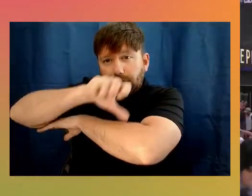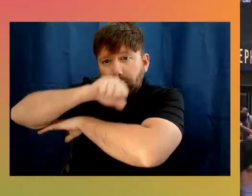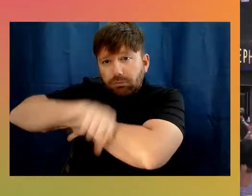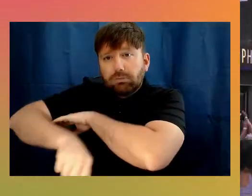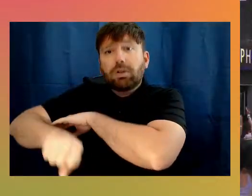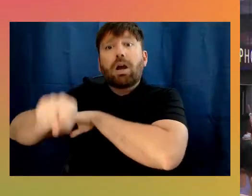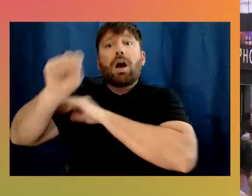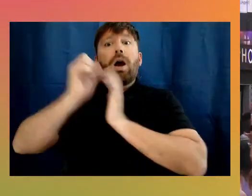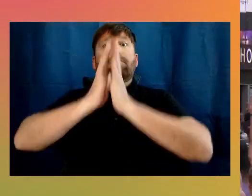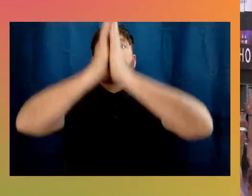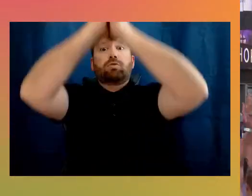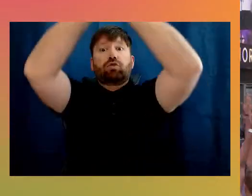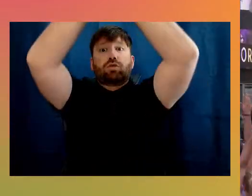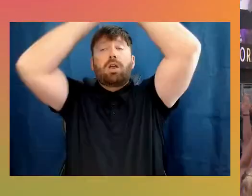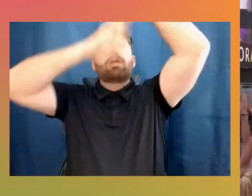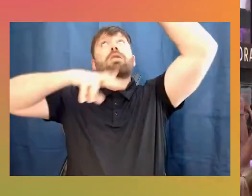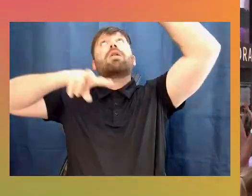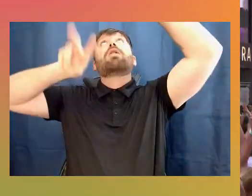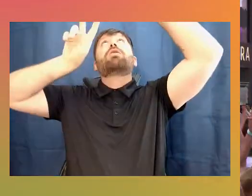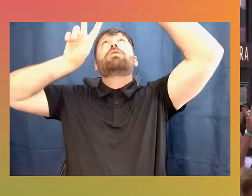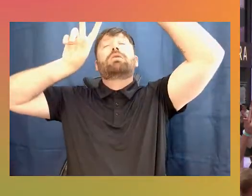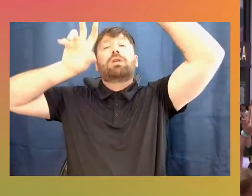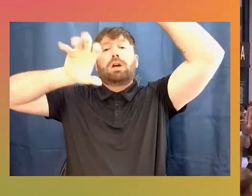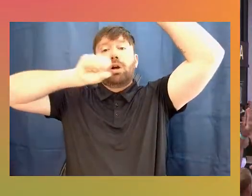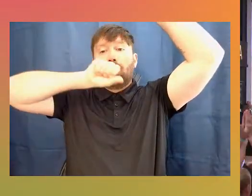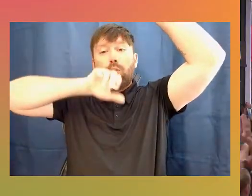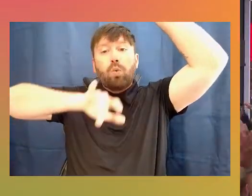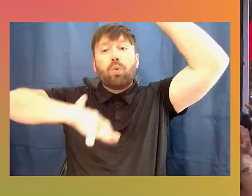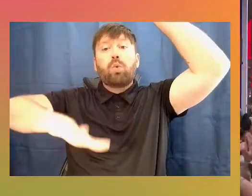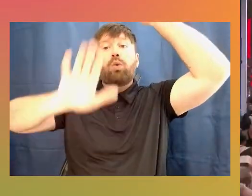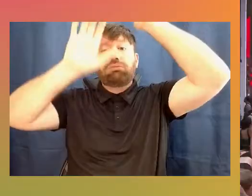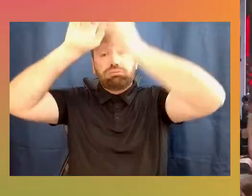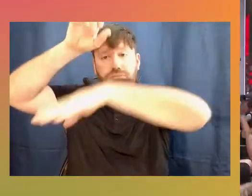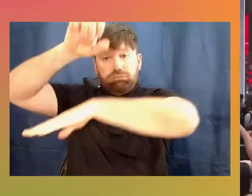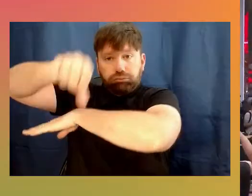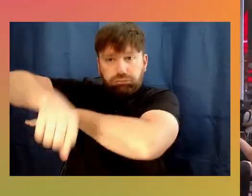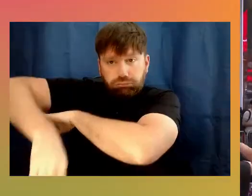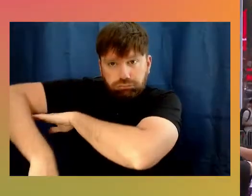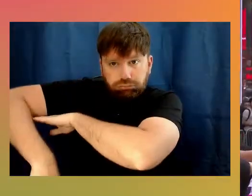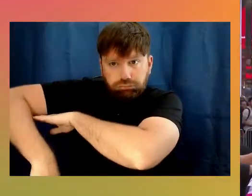SHOULDERS BACK.